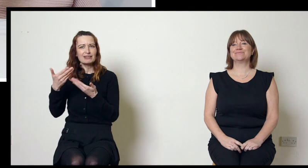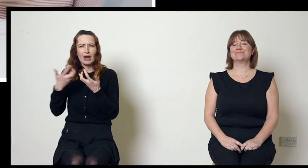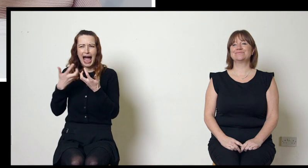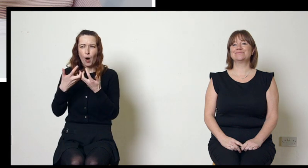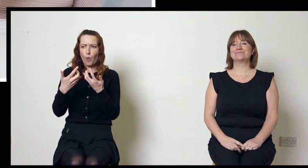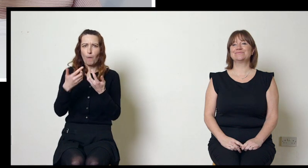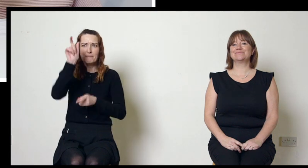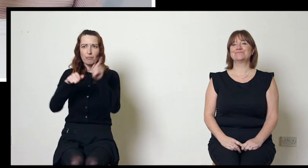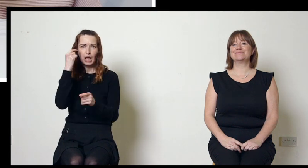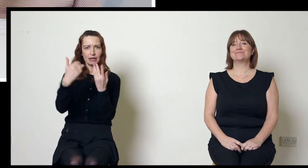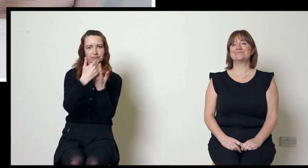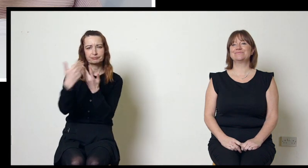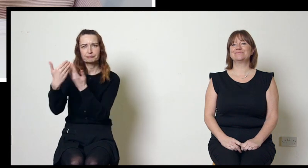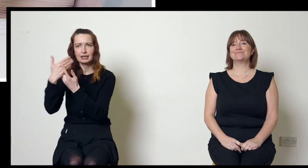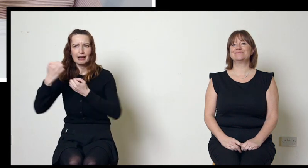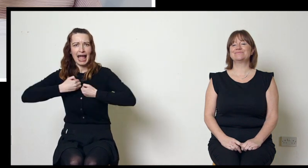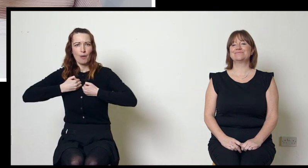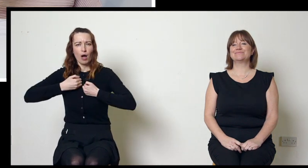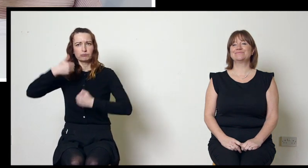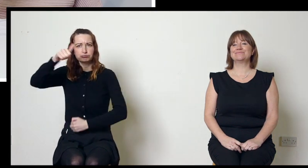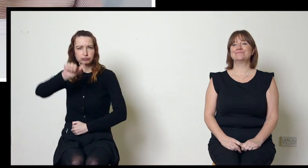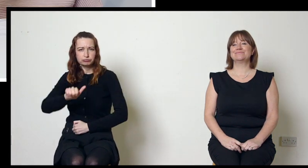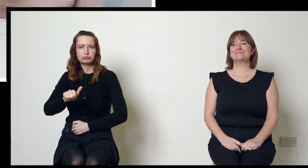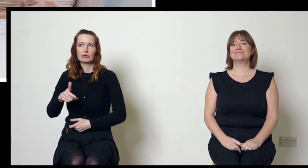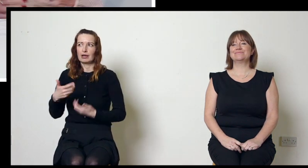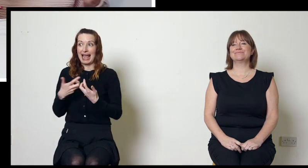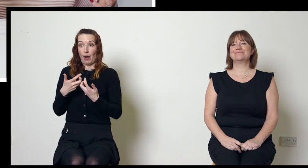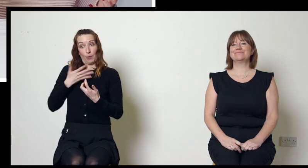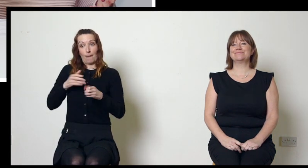and how we've opened and widened the scope of what we do